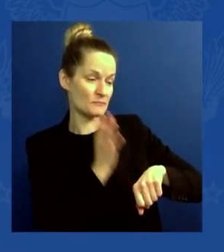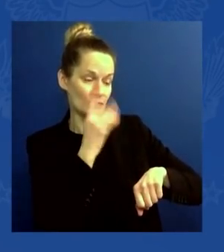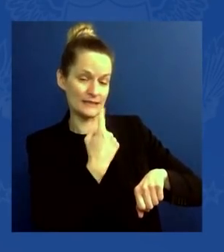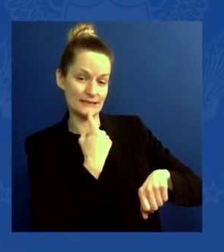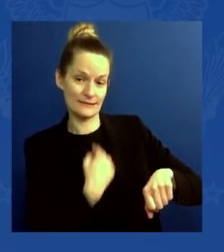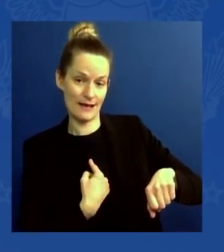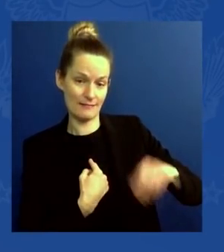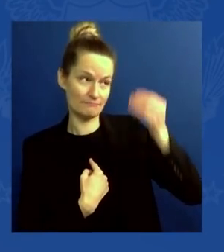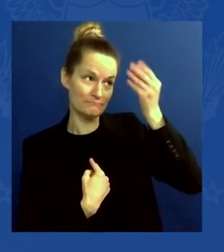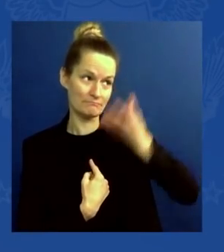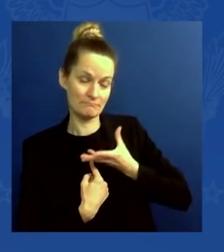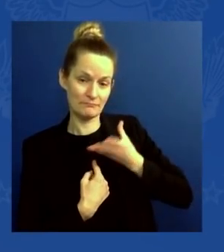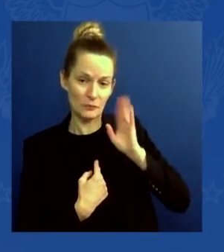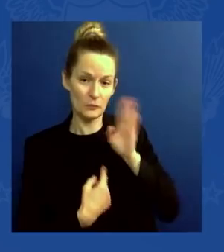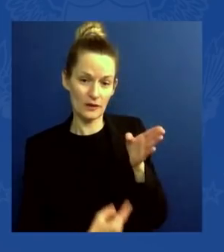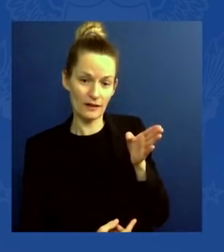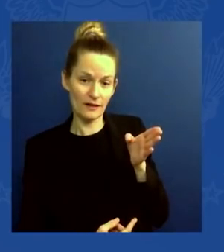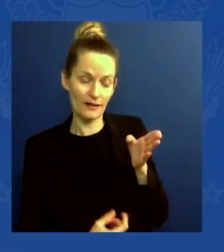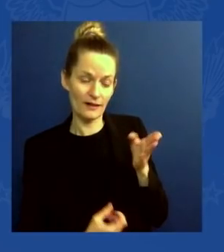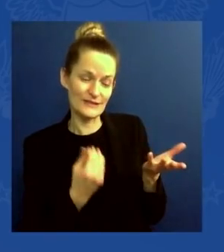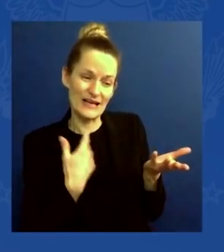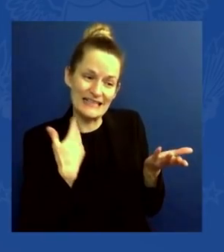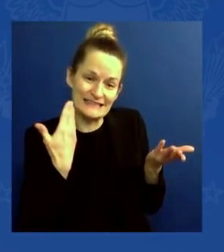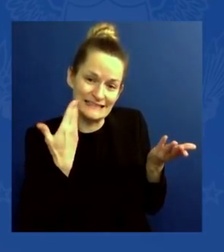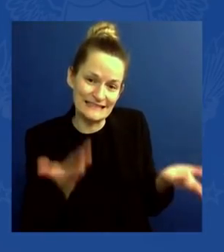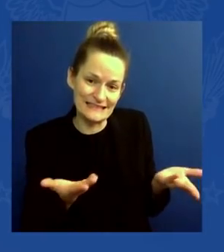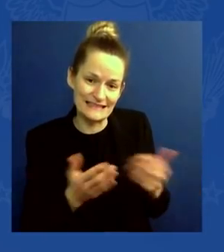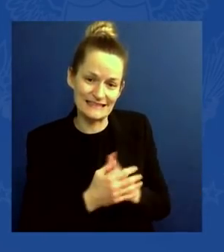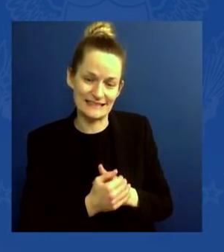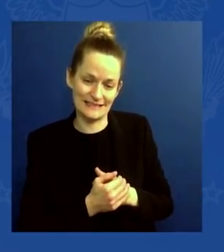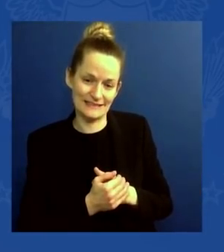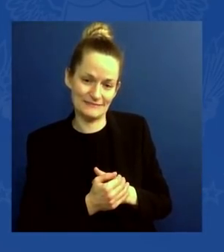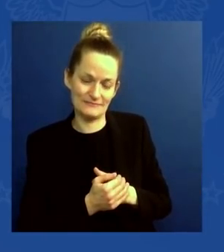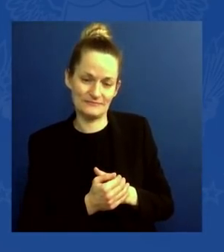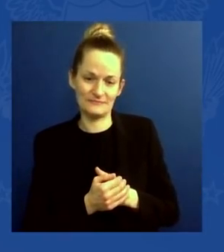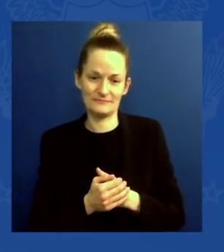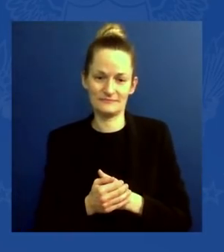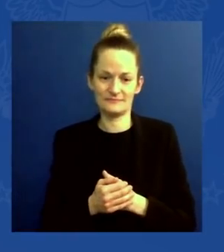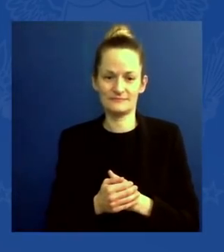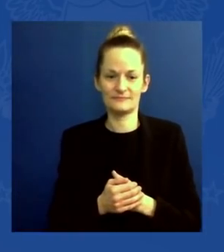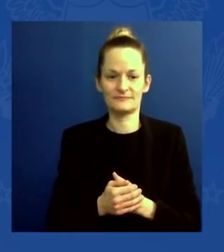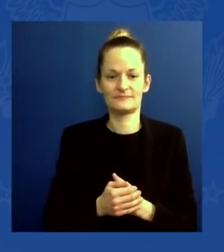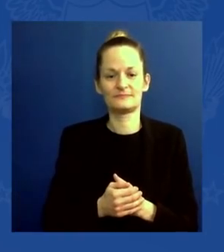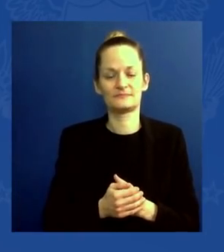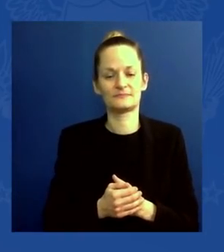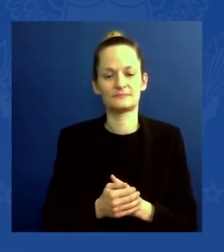at the border getting payments was "garbage." The President: No, I didn't say that. The Press: You said -- The President: Let's get it straight.